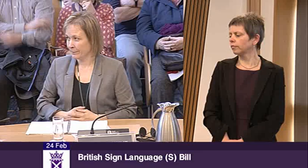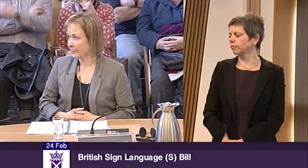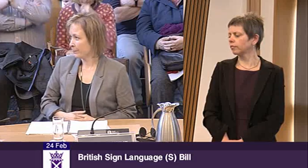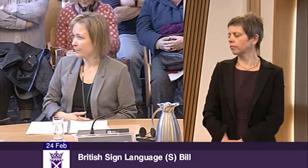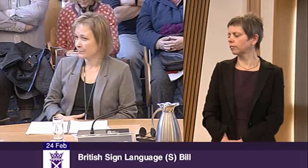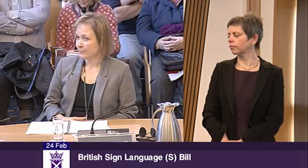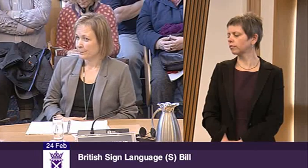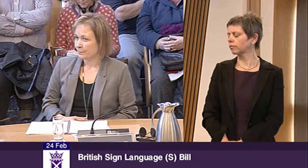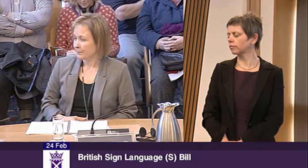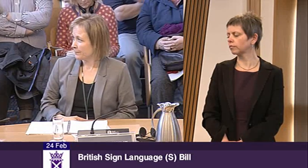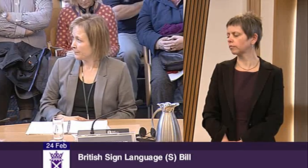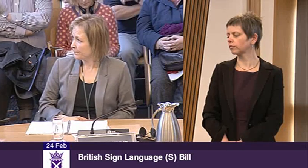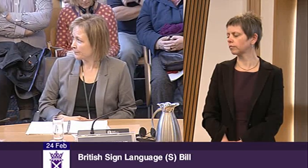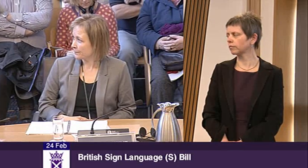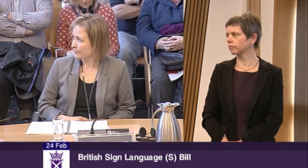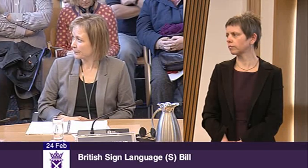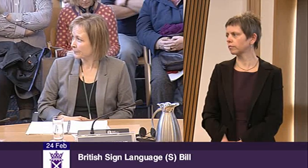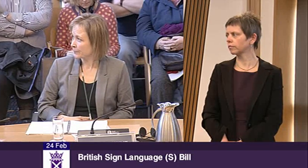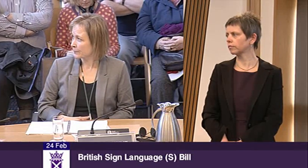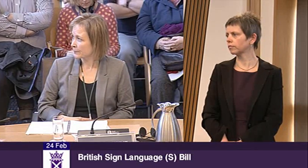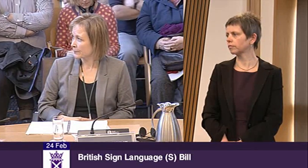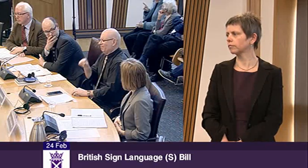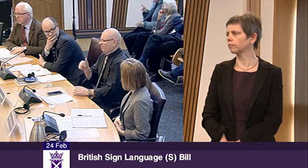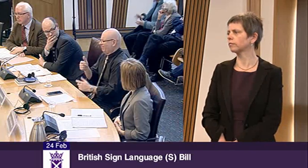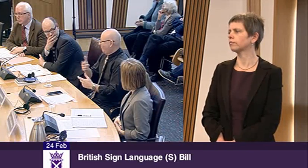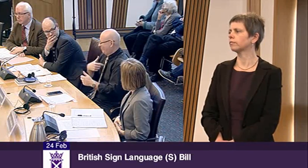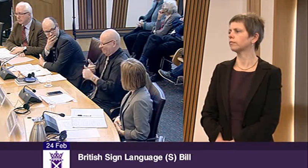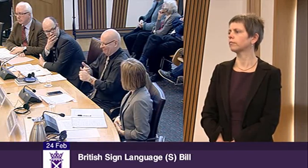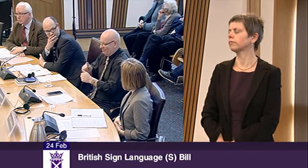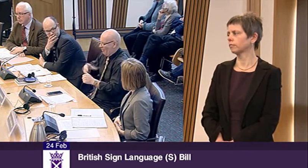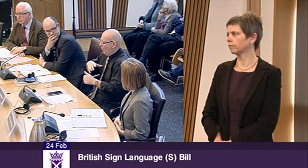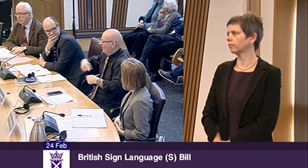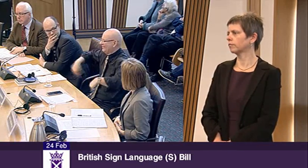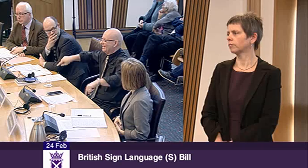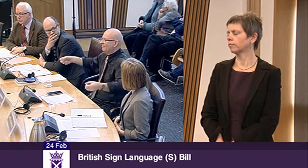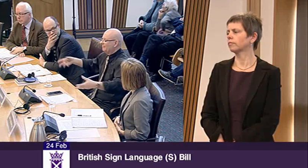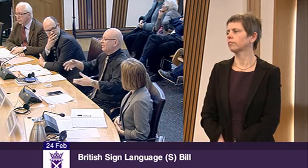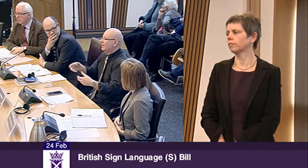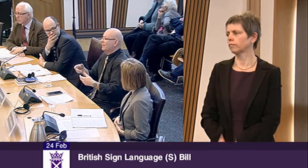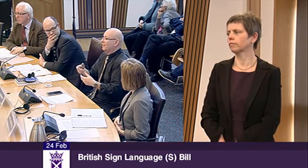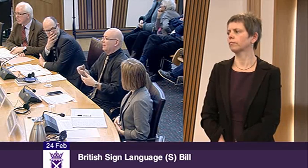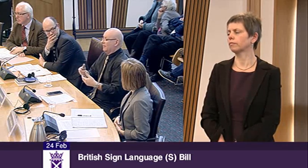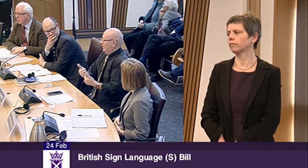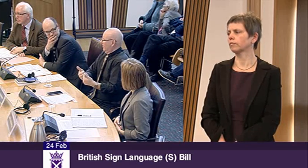Clark Denmark: I fully support what the other panel members have said. There is existing